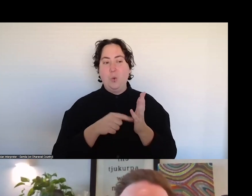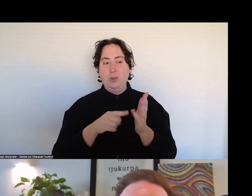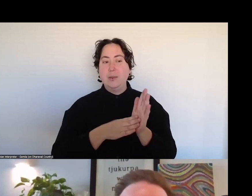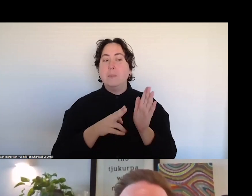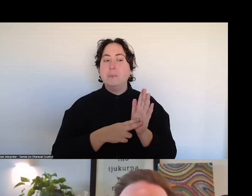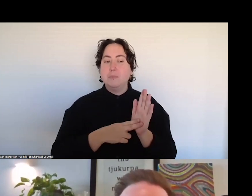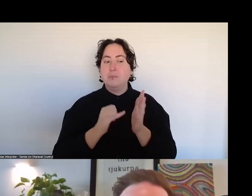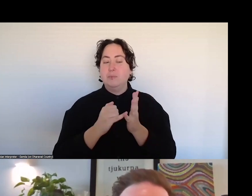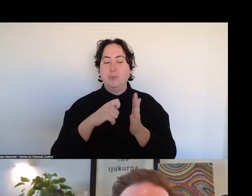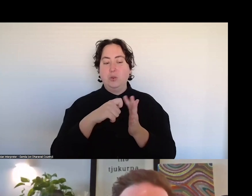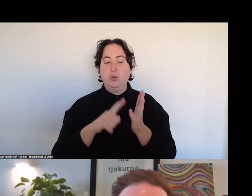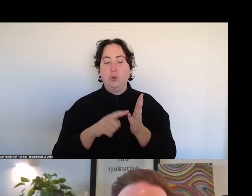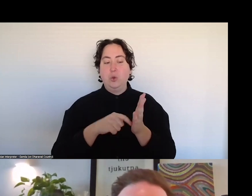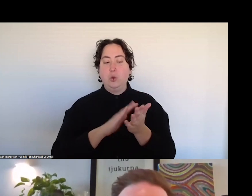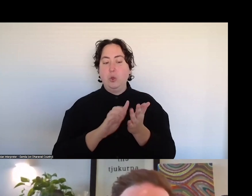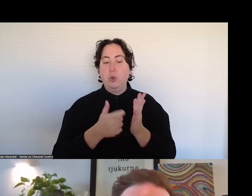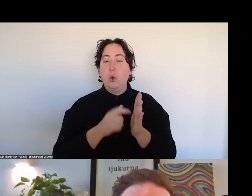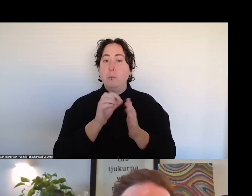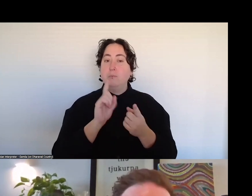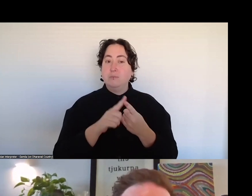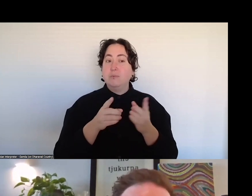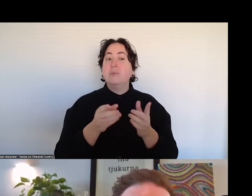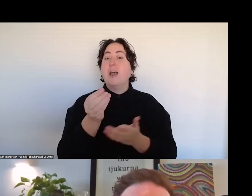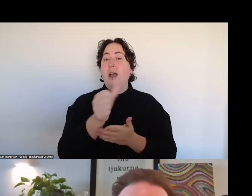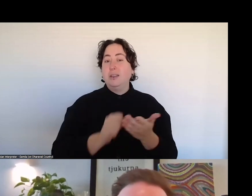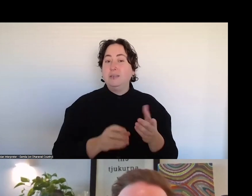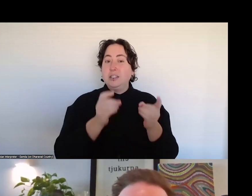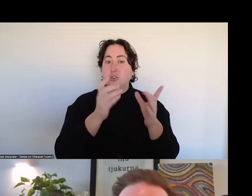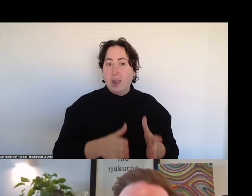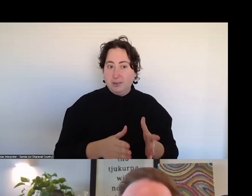she has the artistic director and CEO at Crossroad Arts in Mackay, North Queensland,